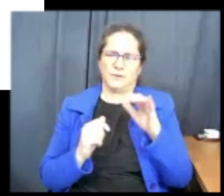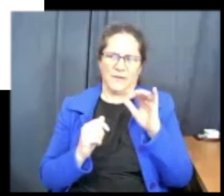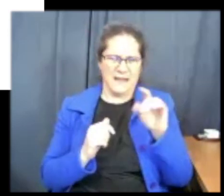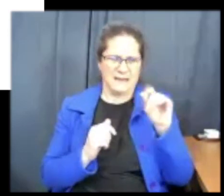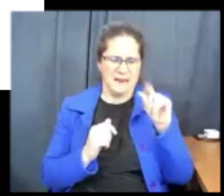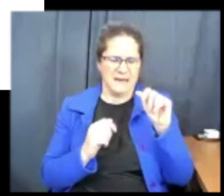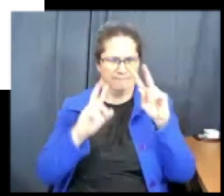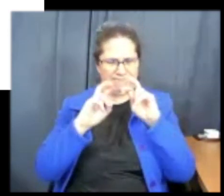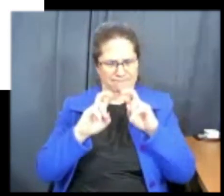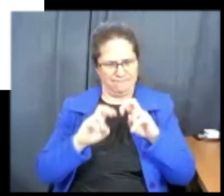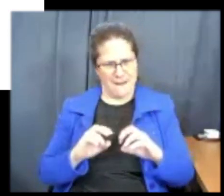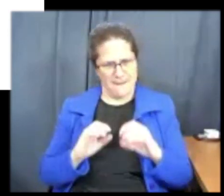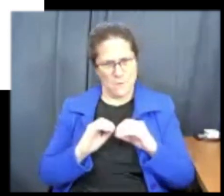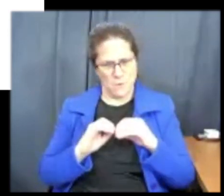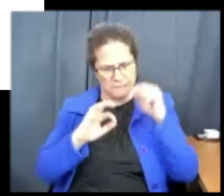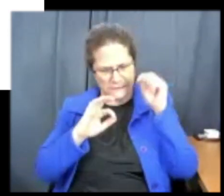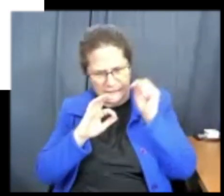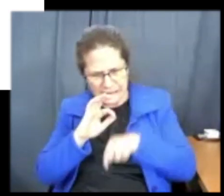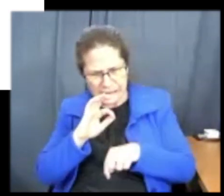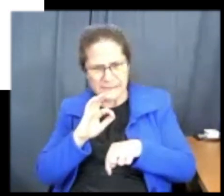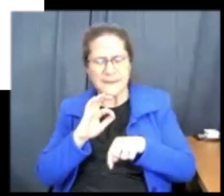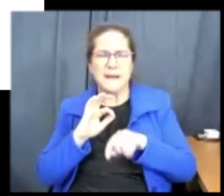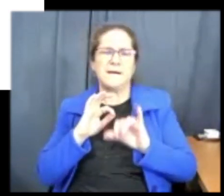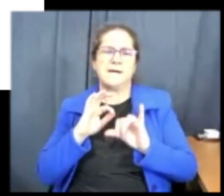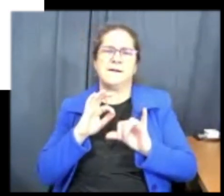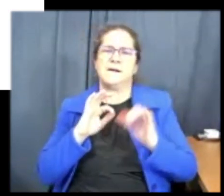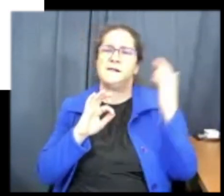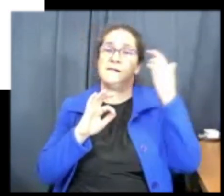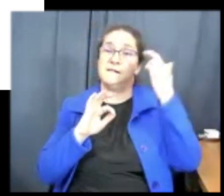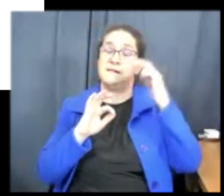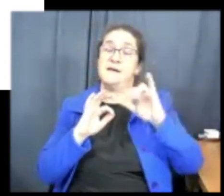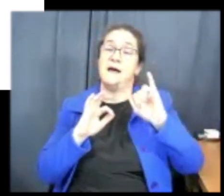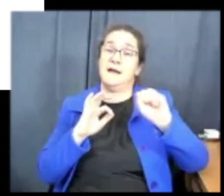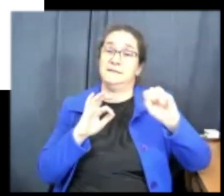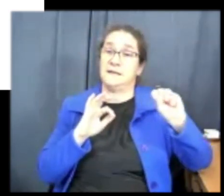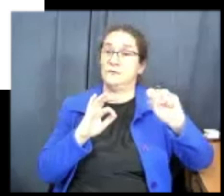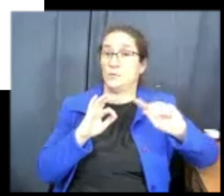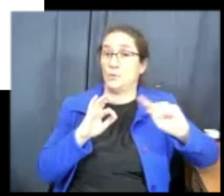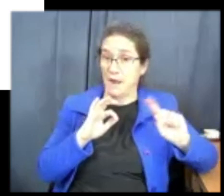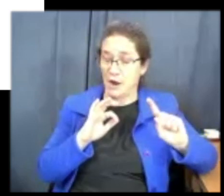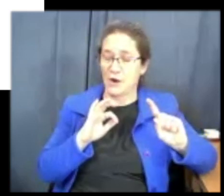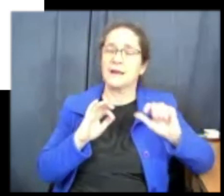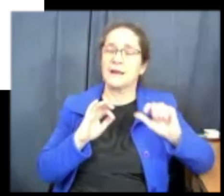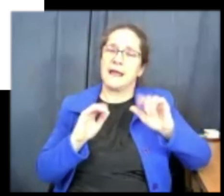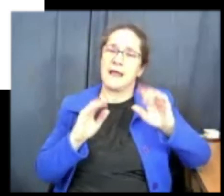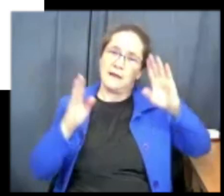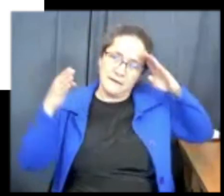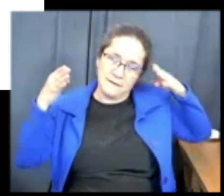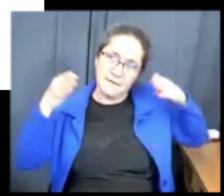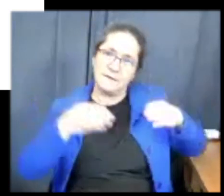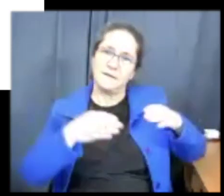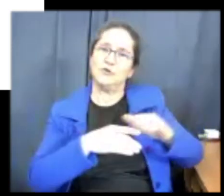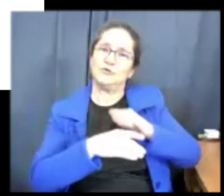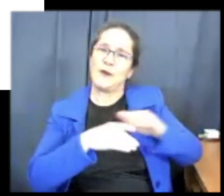and determine where the in school suspensions are occurring, the district in target training to improve the in school suspension data